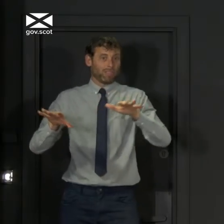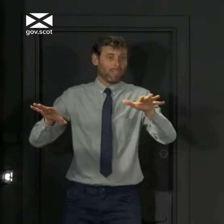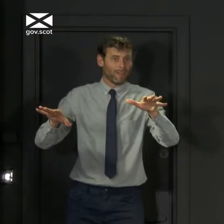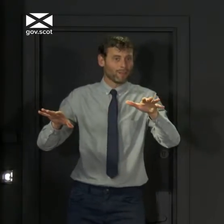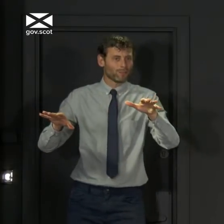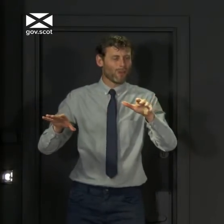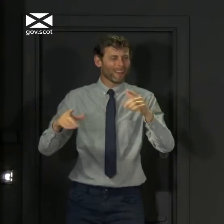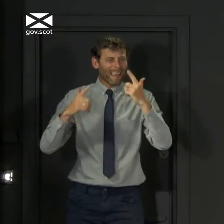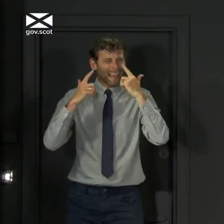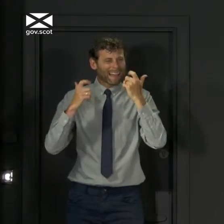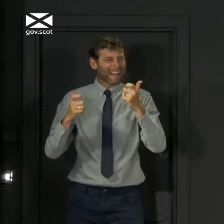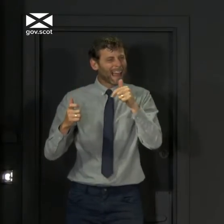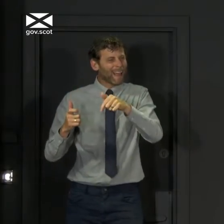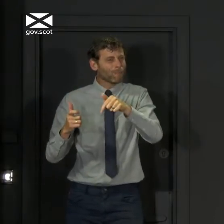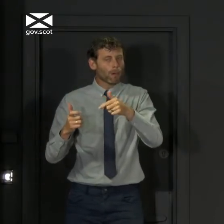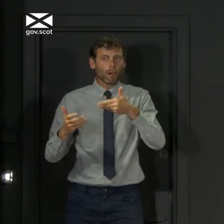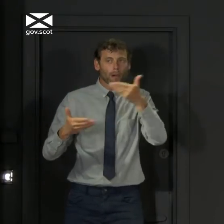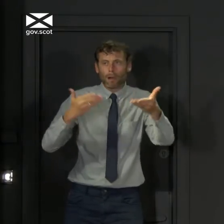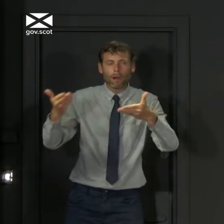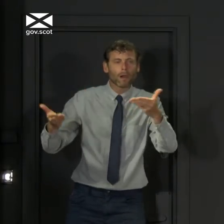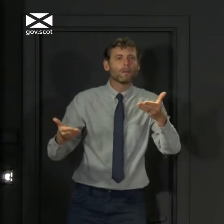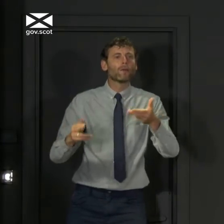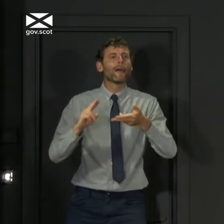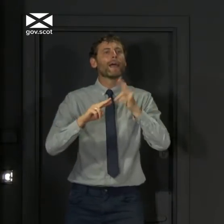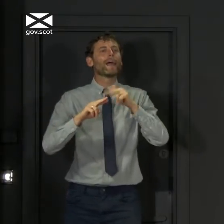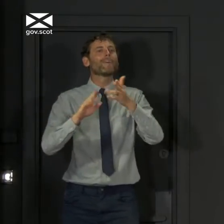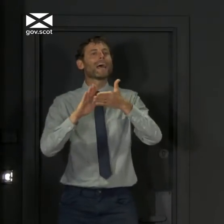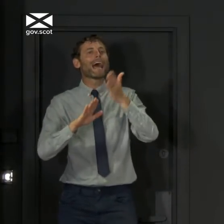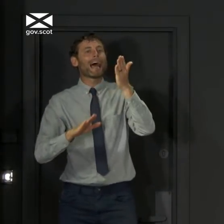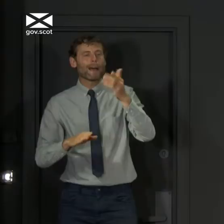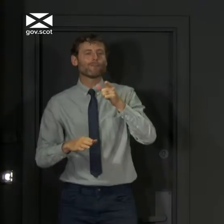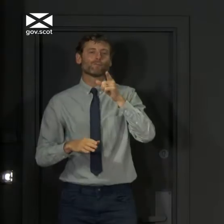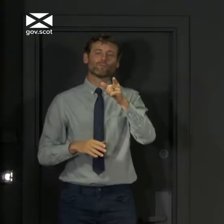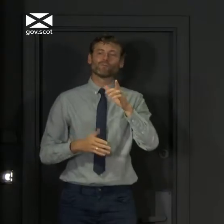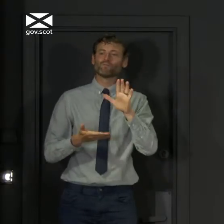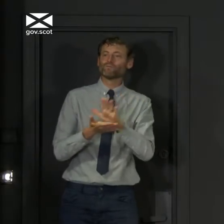And, of course, if you are out and about, enjoying public spaces responsibly, and this